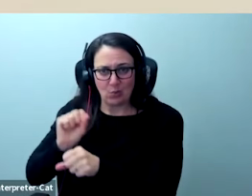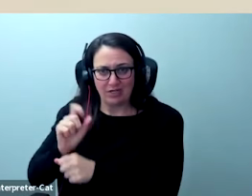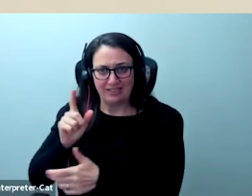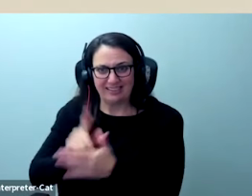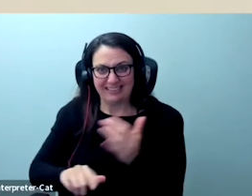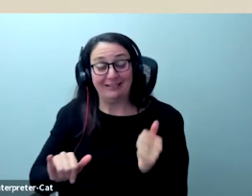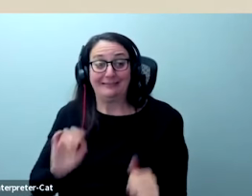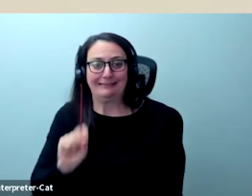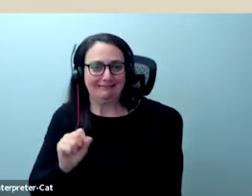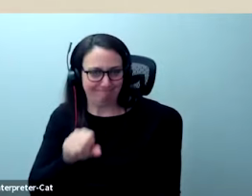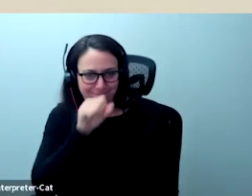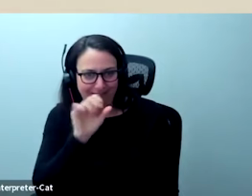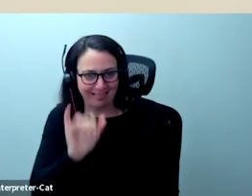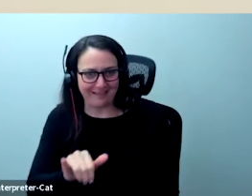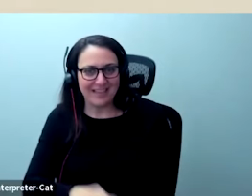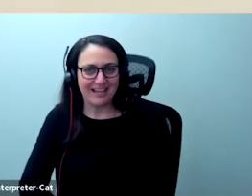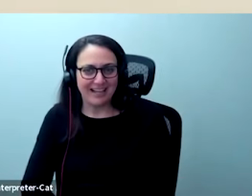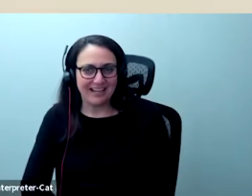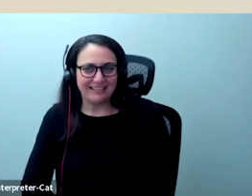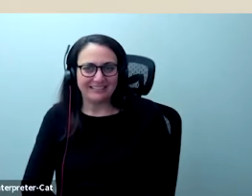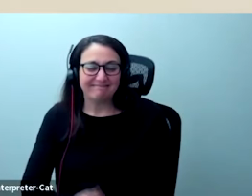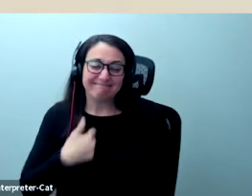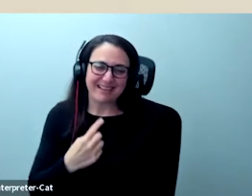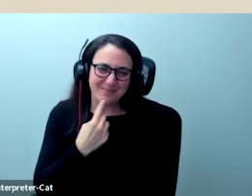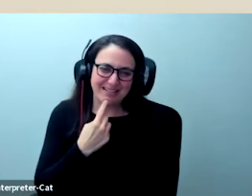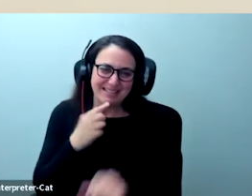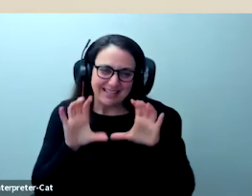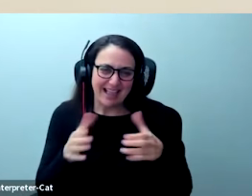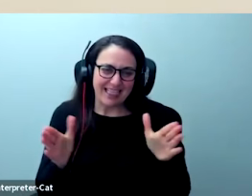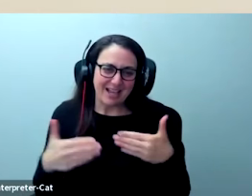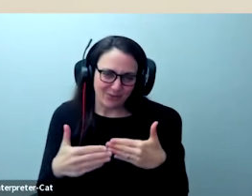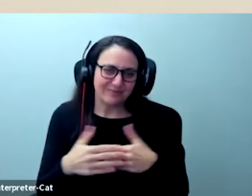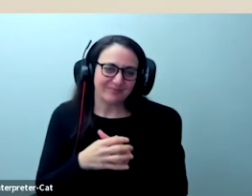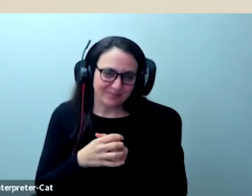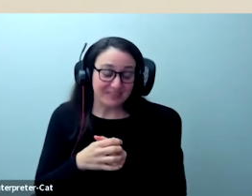I love that question. I always miss the classroom, but I have recognized